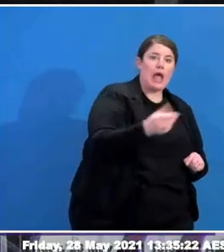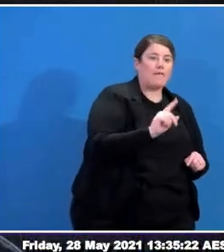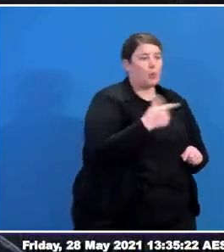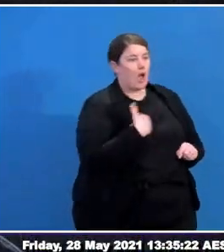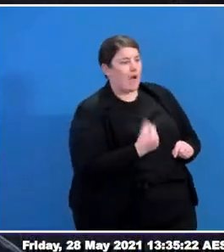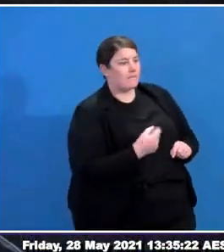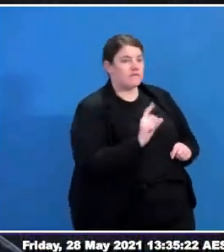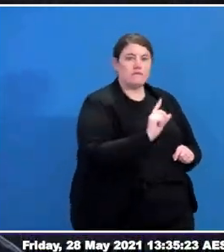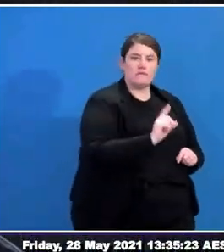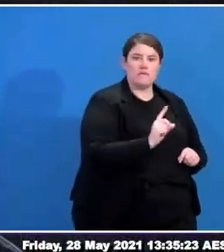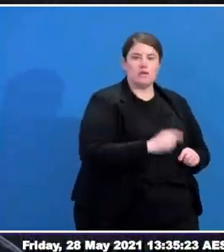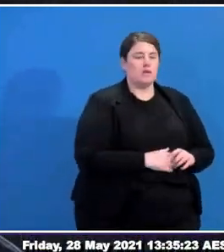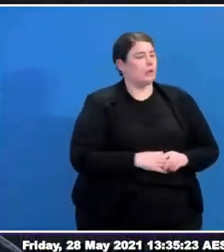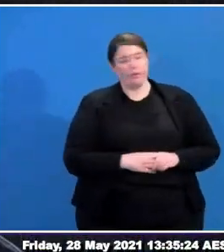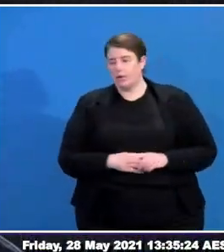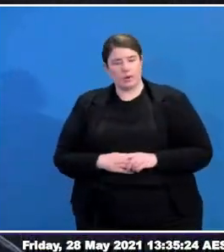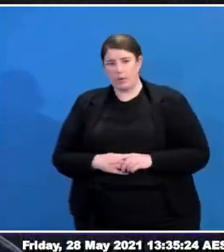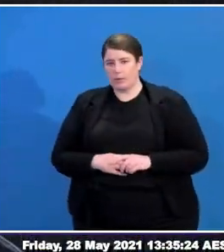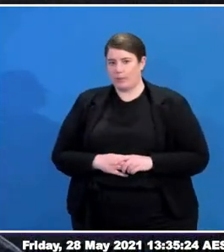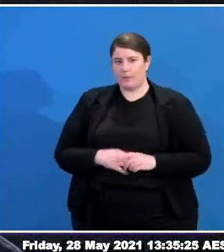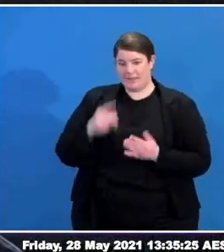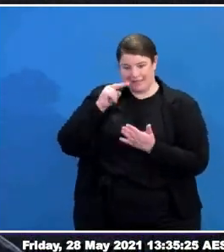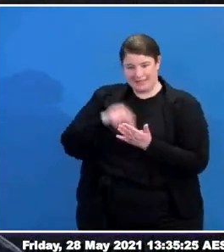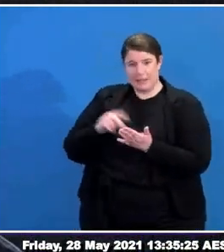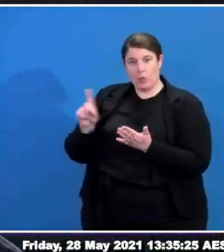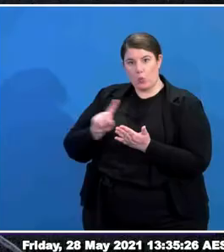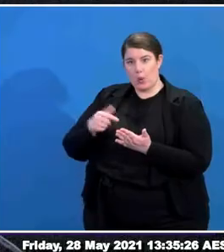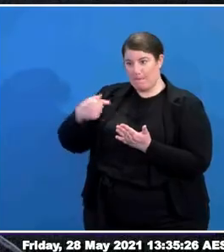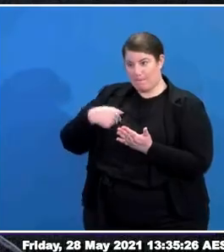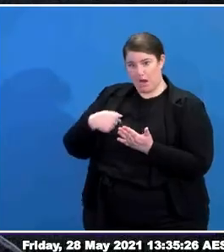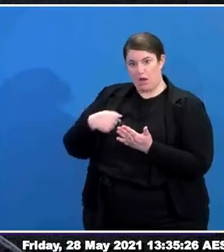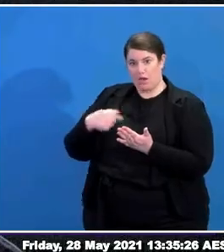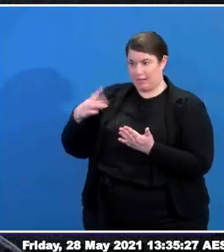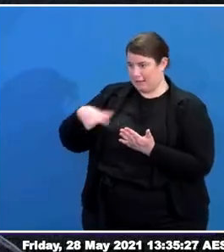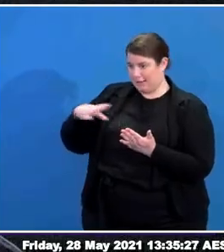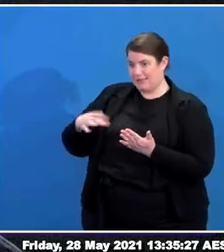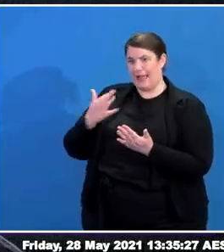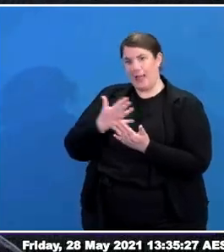MR McNAUGHTON: No, no, they don't see the needs of other participants, they see what their proportion of the roster of care and what their individual